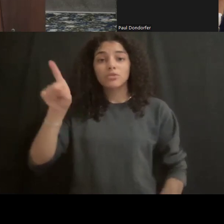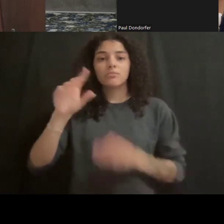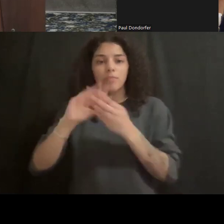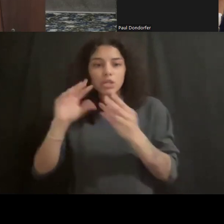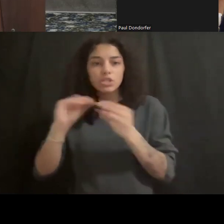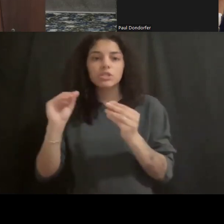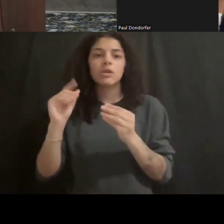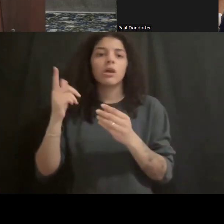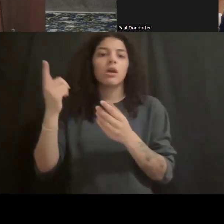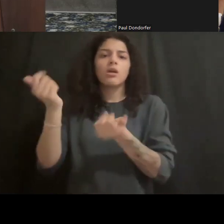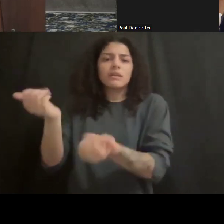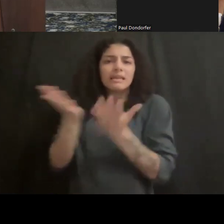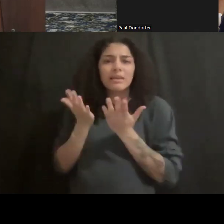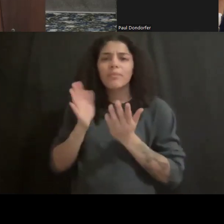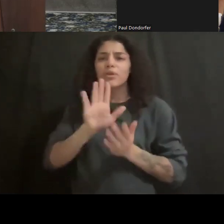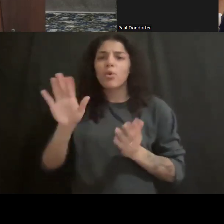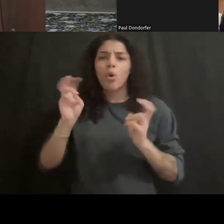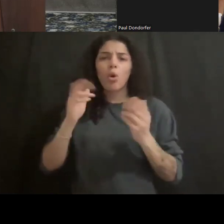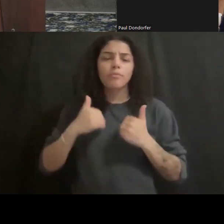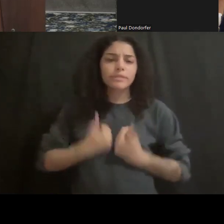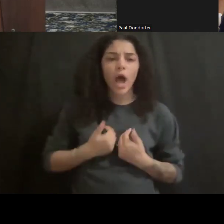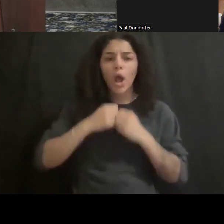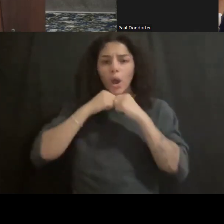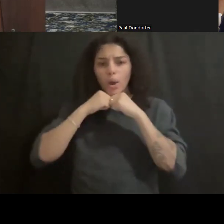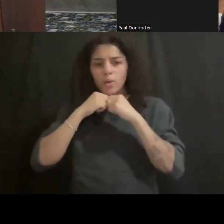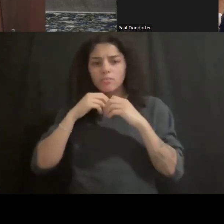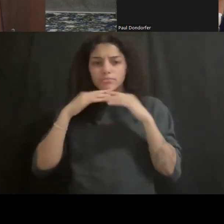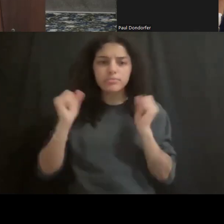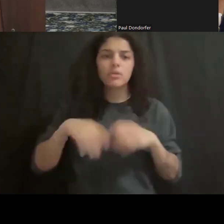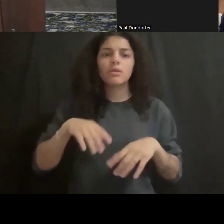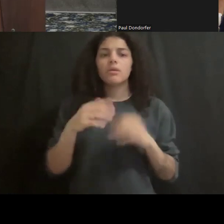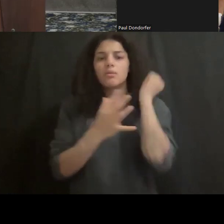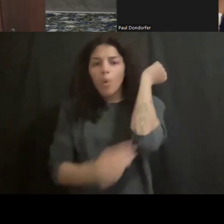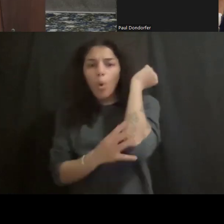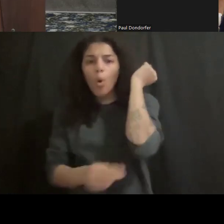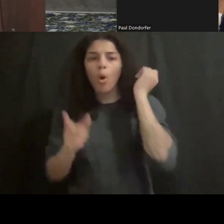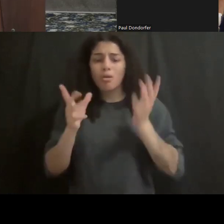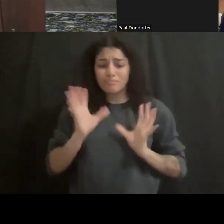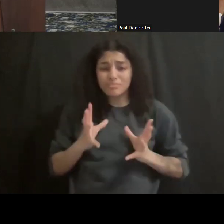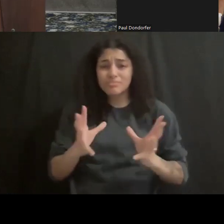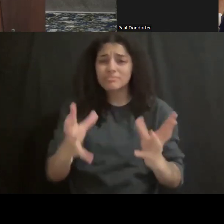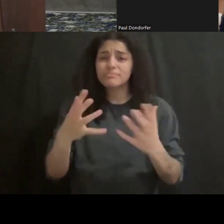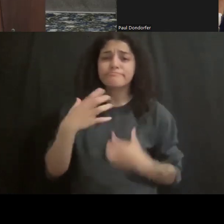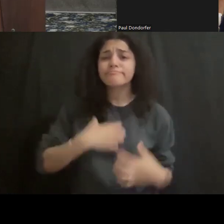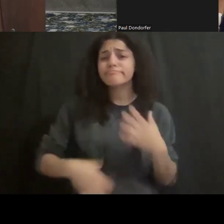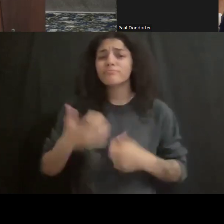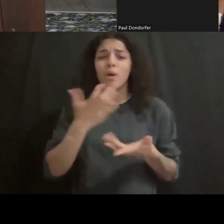poor your huddled masses yearning to breathe free the wretched refues of your teeming shore